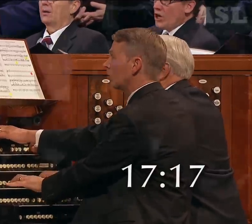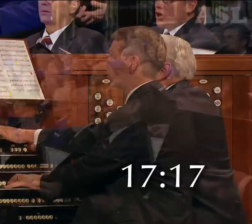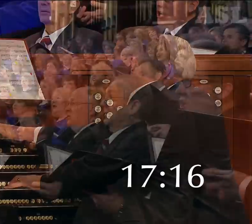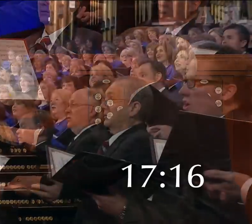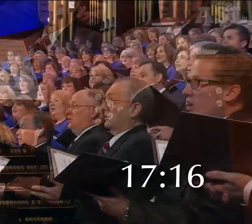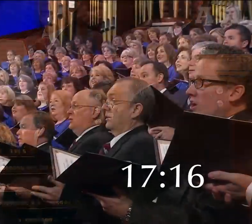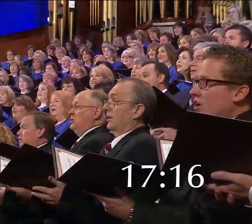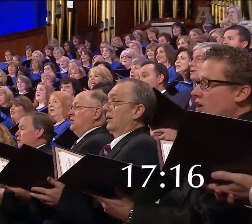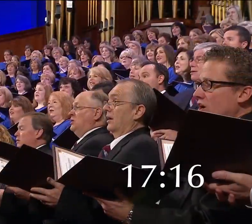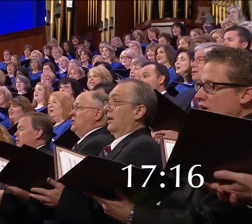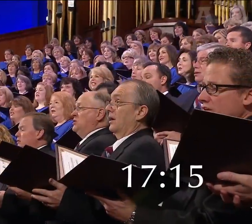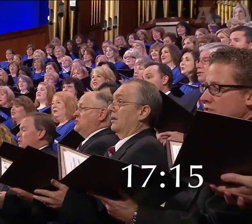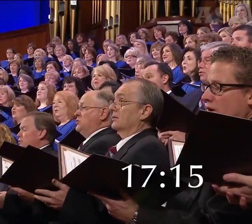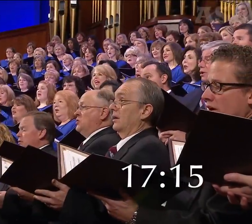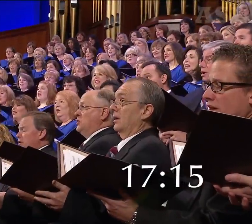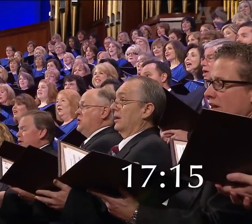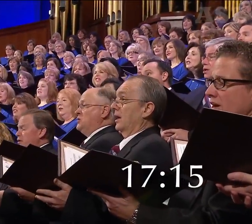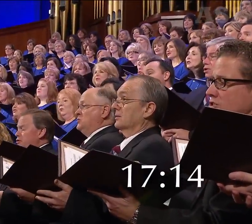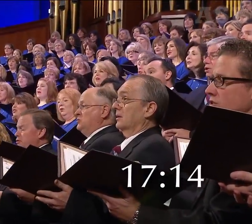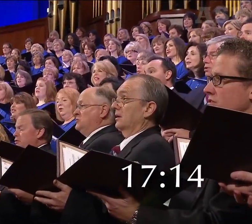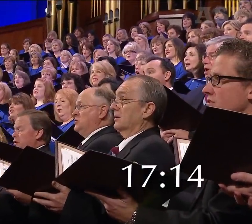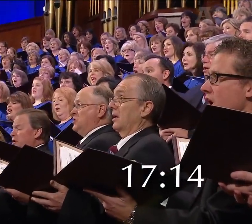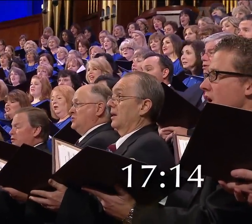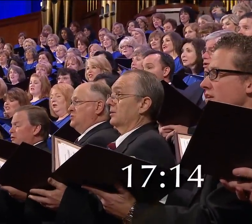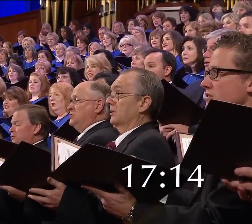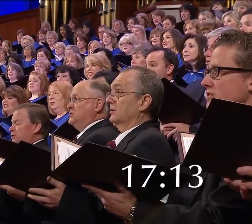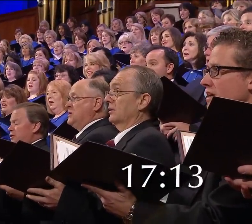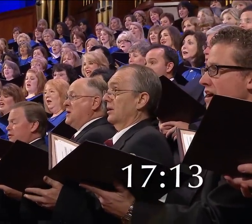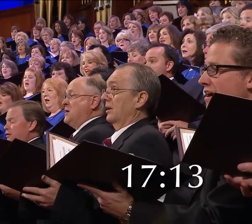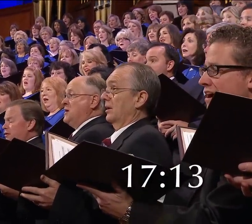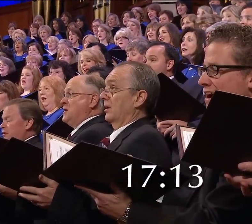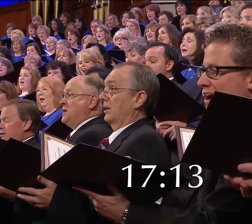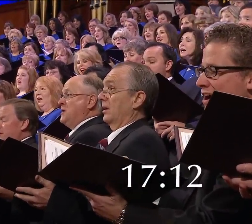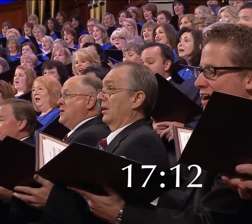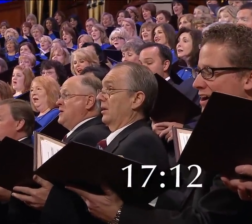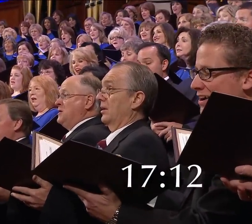THIS IS THE ENGLISH